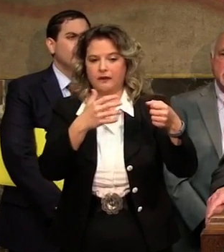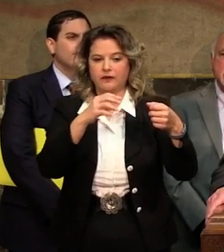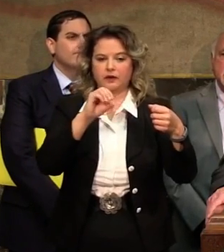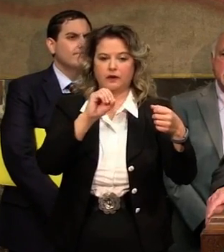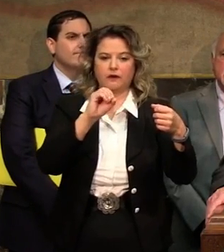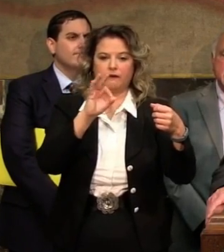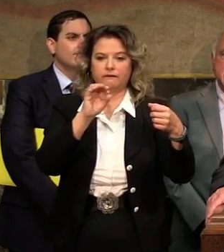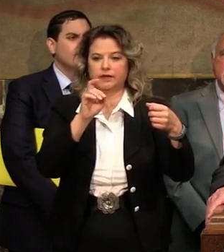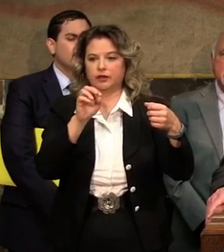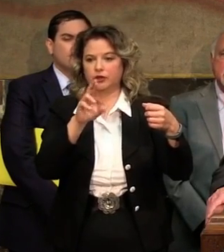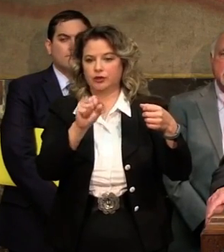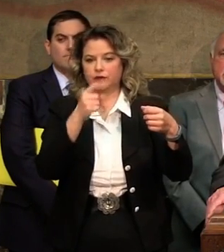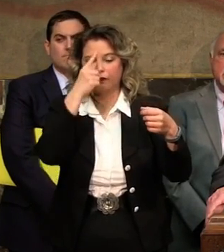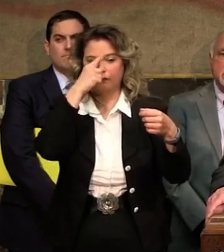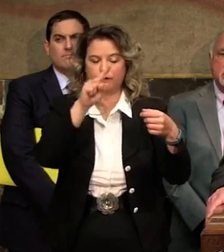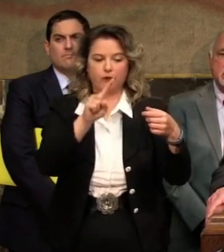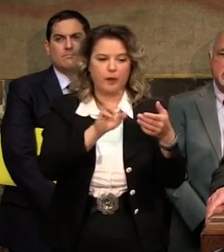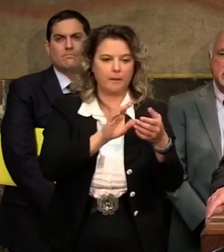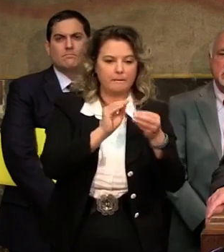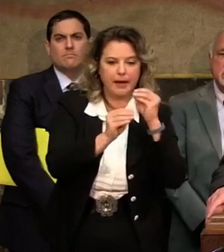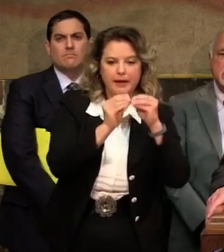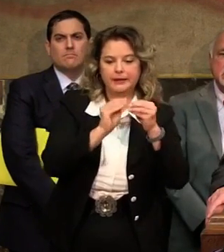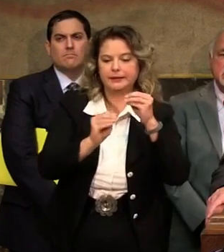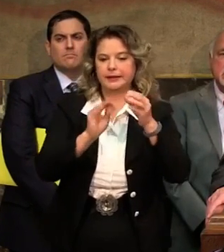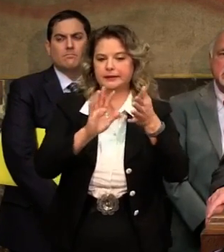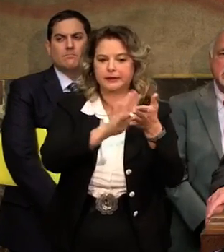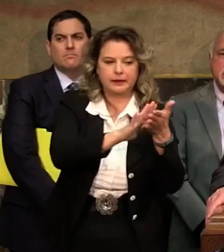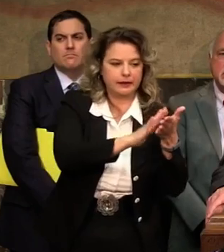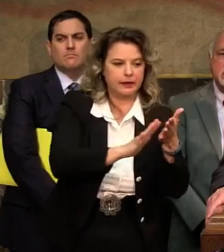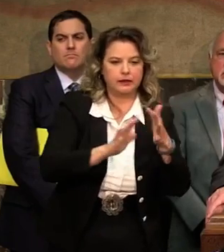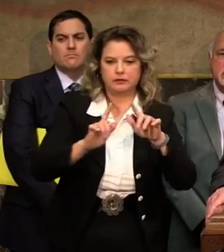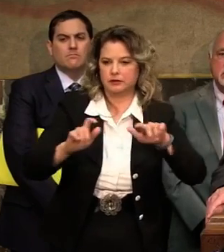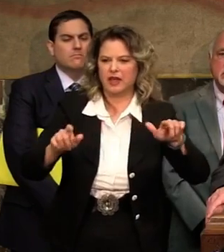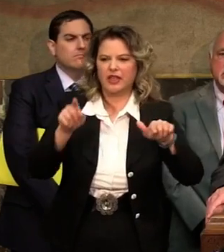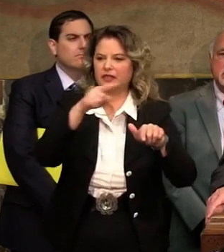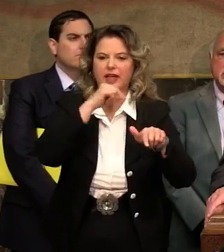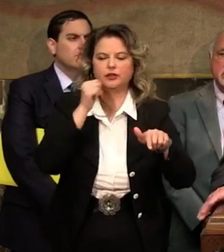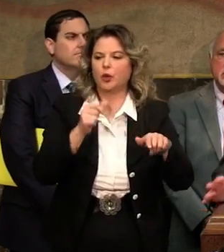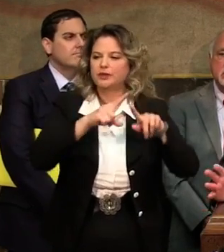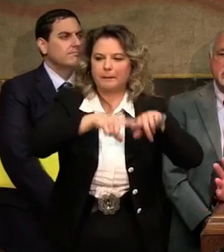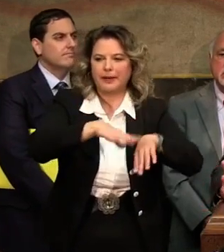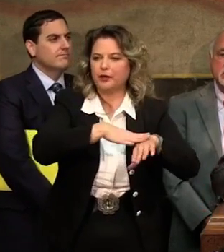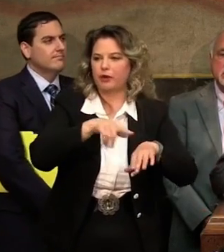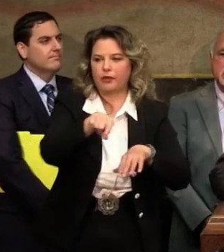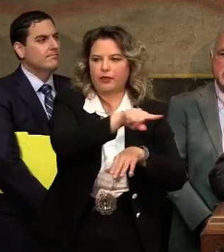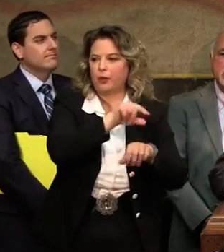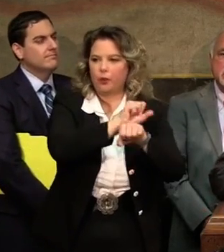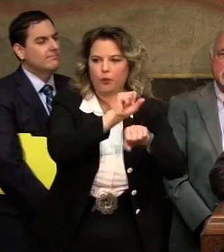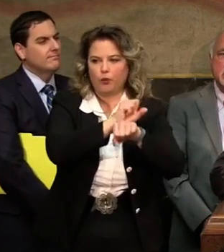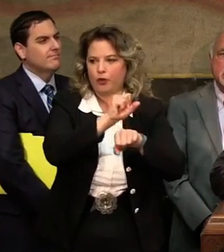those kind of things so that's not they're not dependent on that so there's a good percentage of sheriffs that